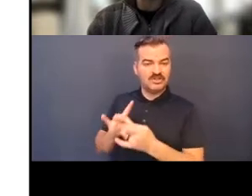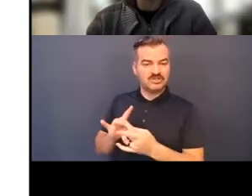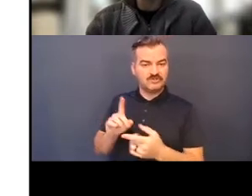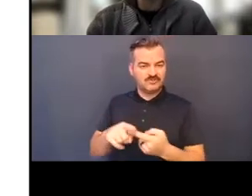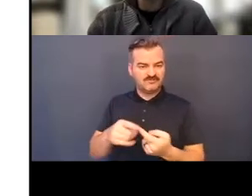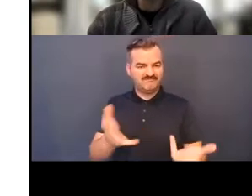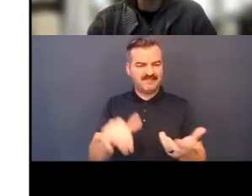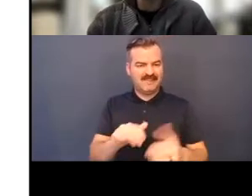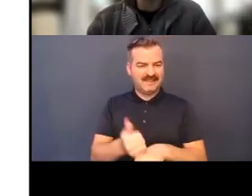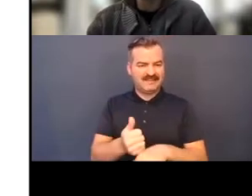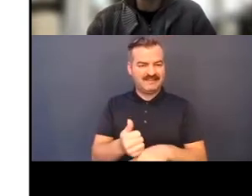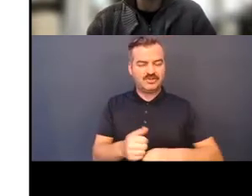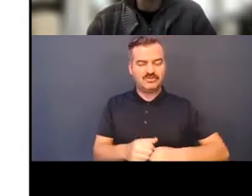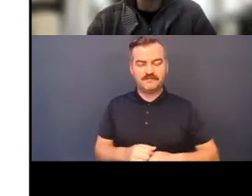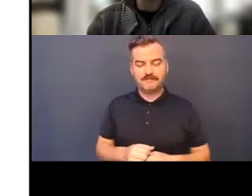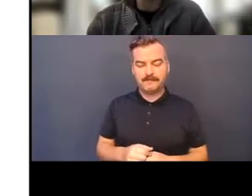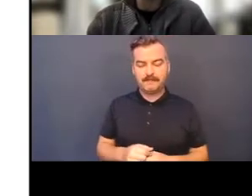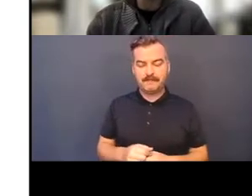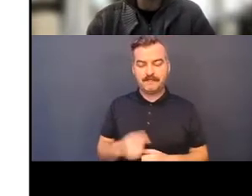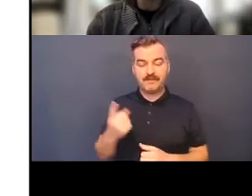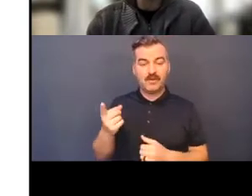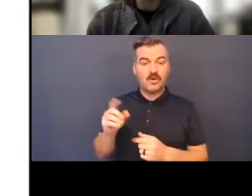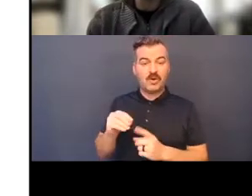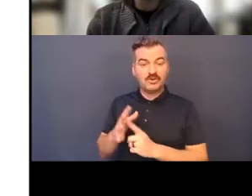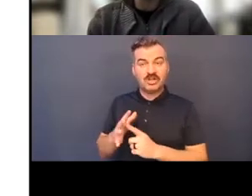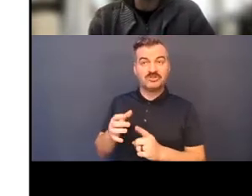15:41:35 And so far as orientations emerged from a history that proceed the disabled body